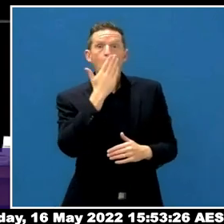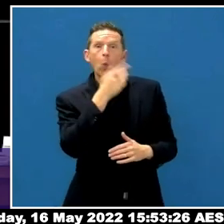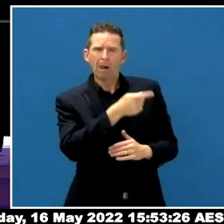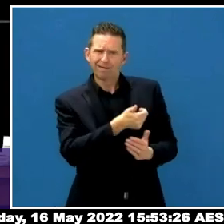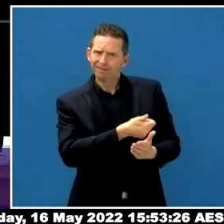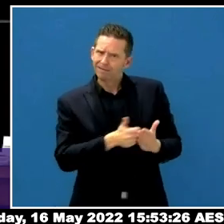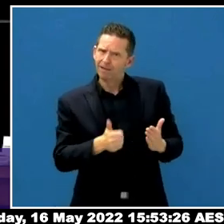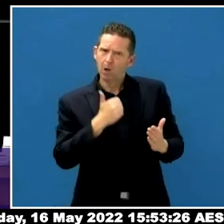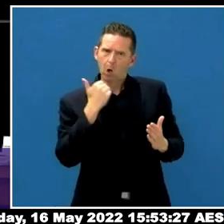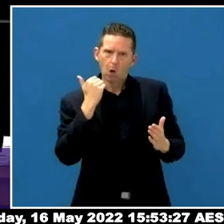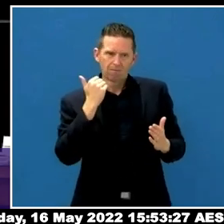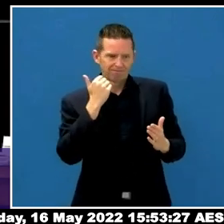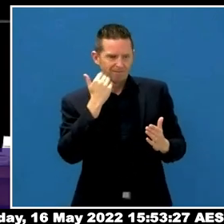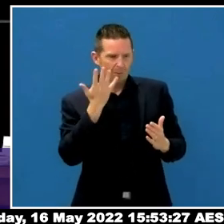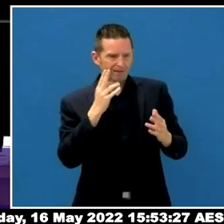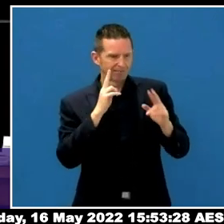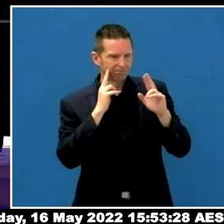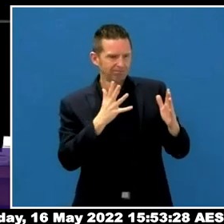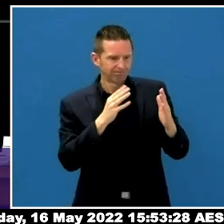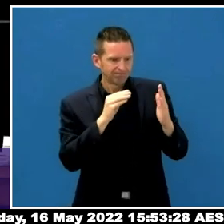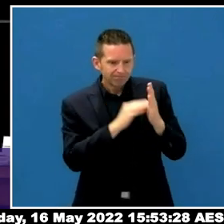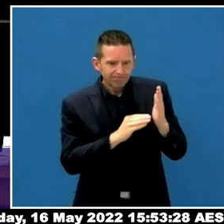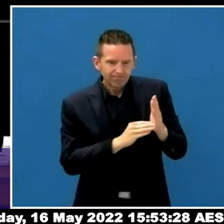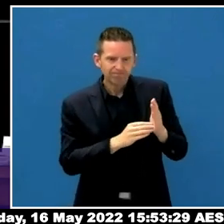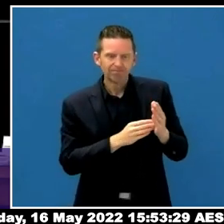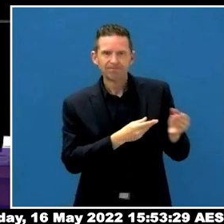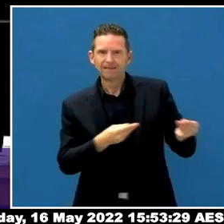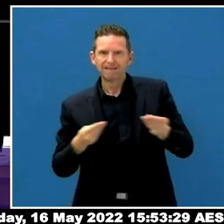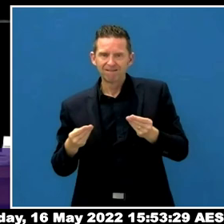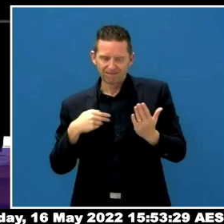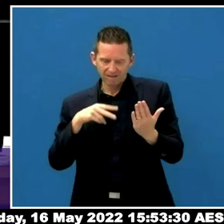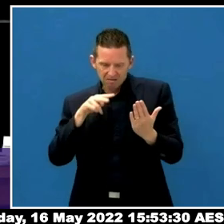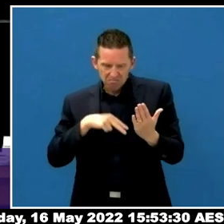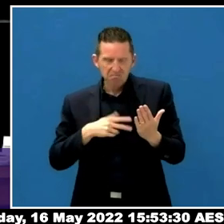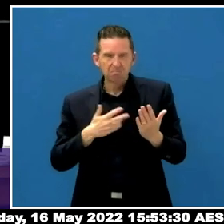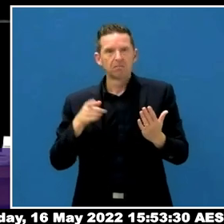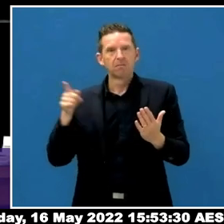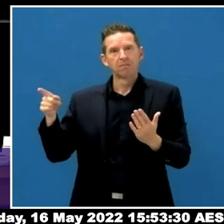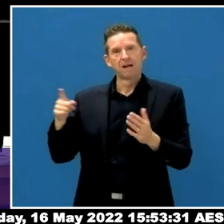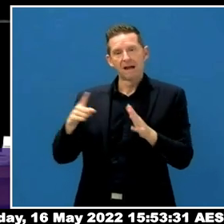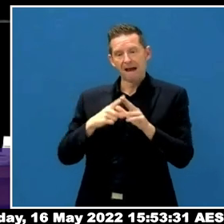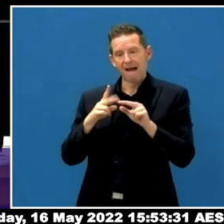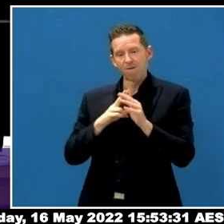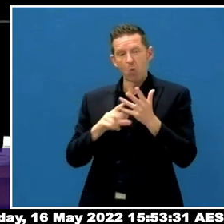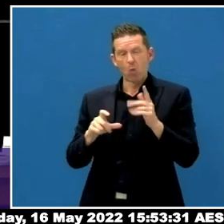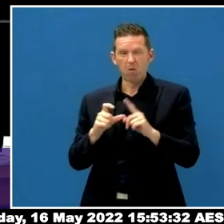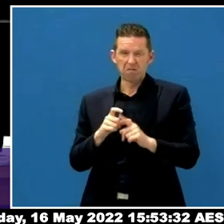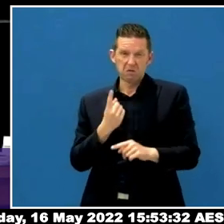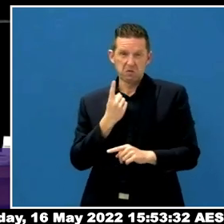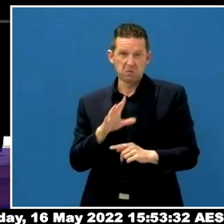Afford maybe once, twice a week, depending on the Lifestyle Assistant he had during the